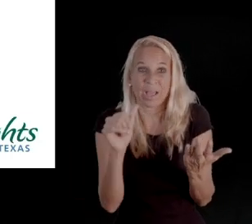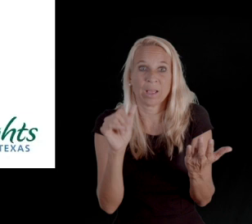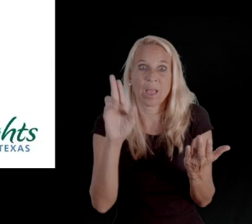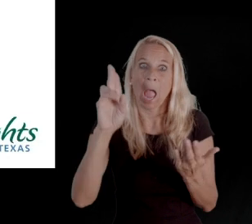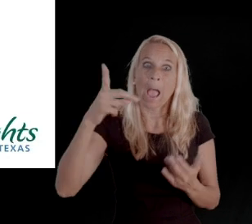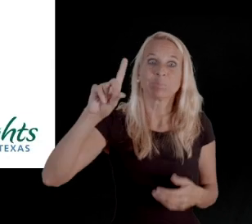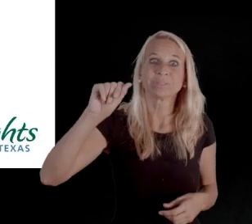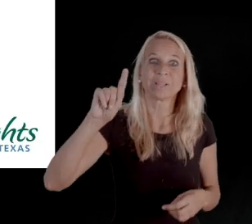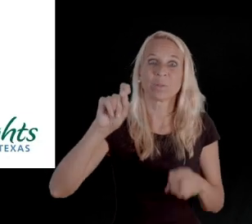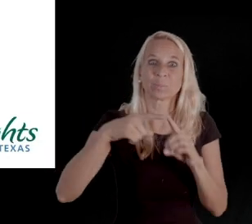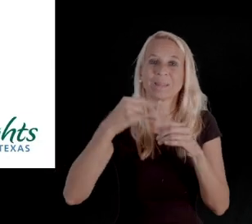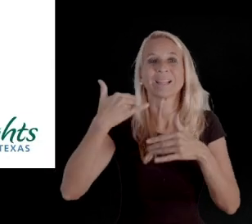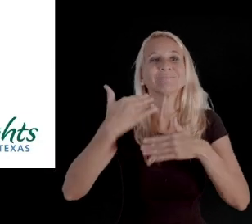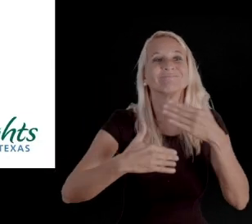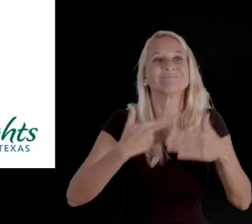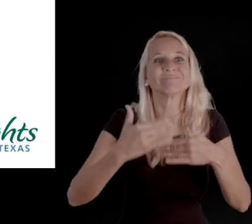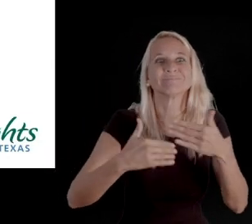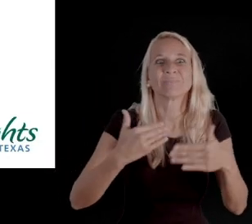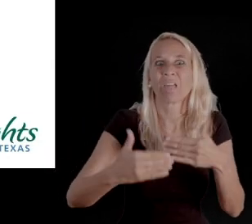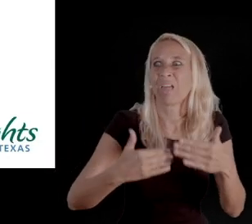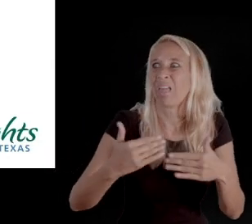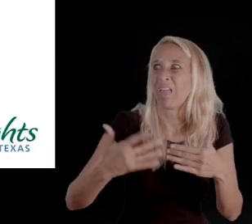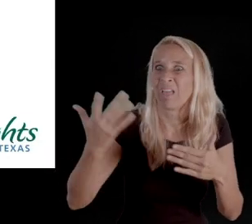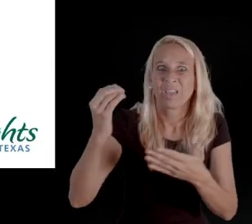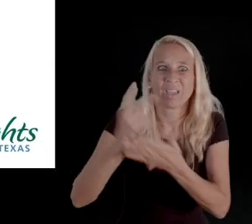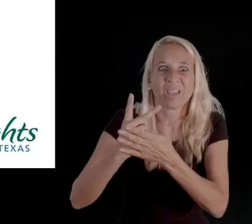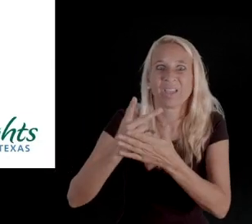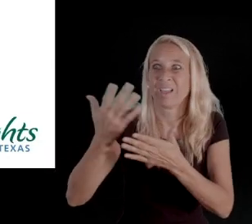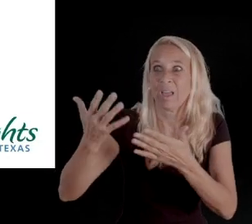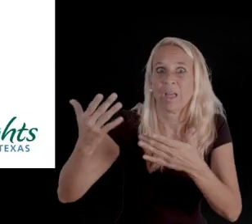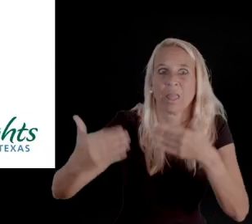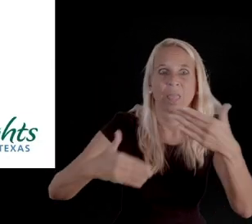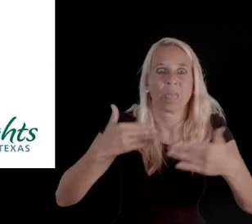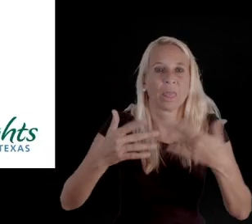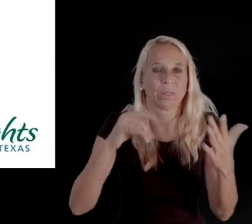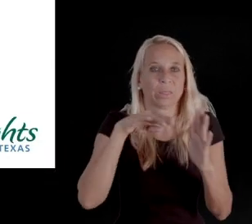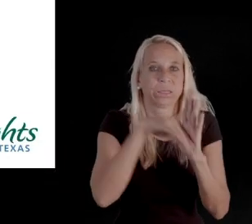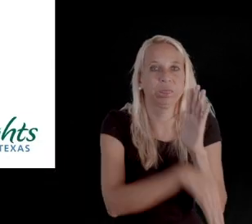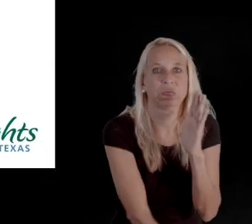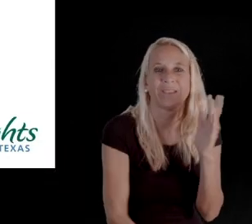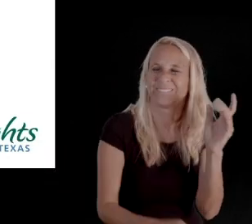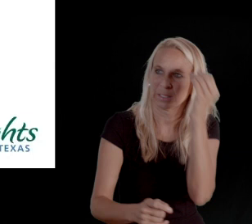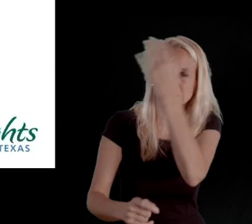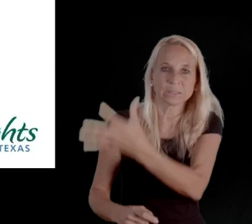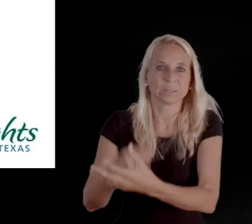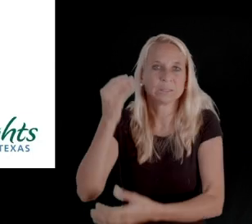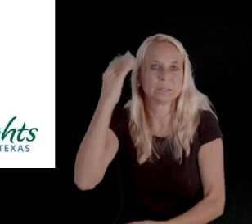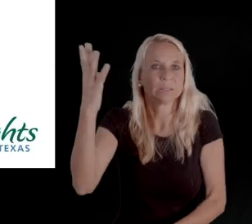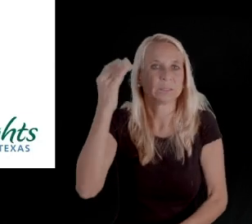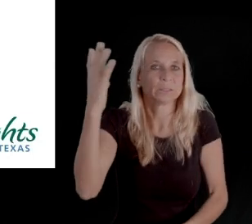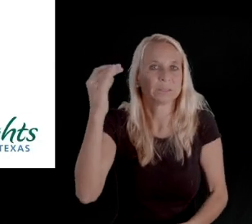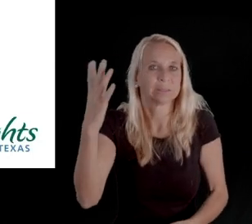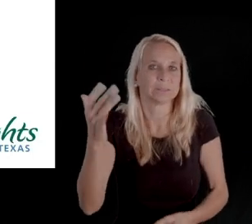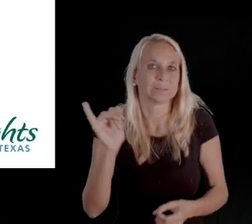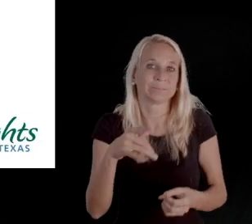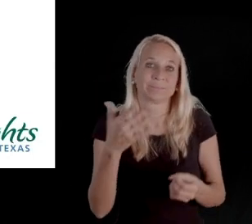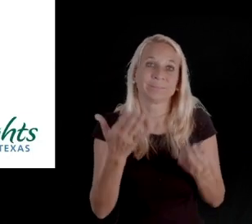what we were dealing with in our prior decision within the prior authorization cycle. So there's a chance that you might not have to go through